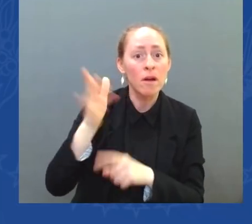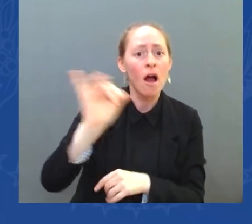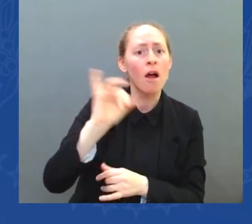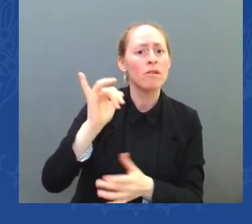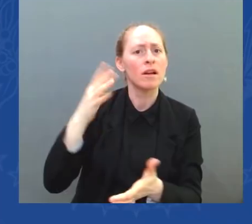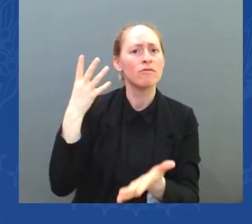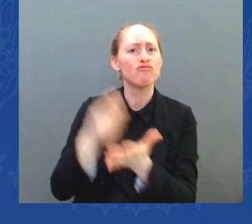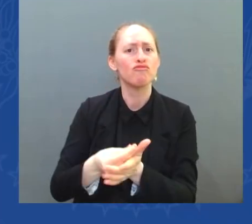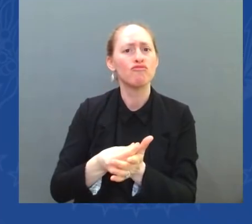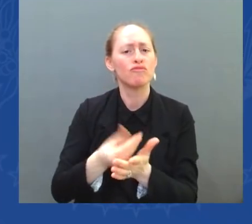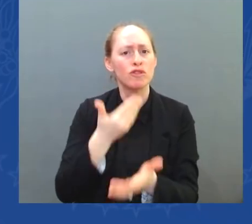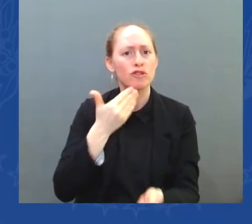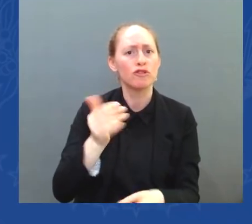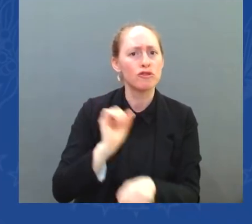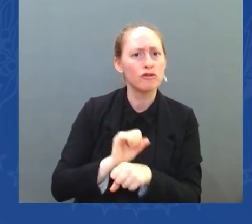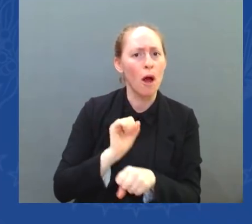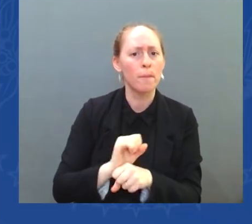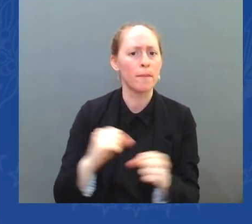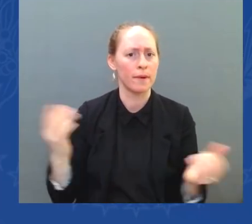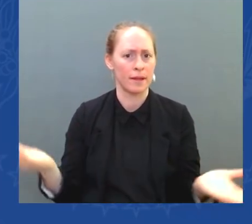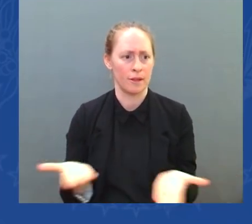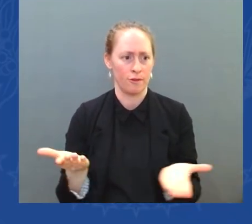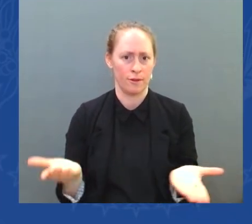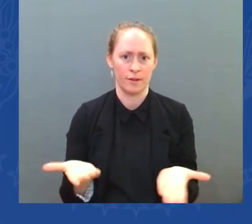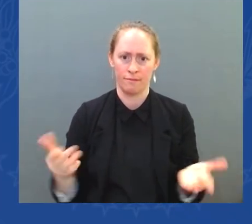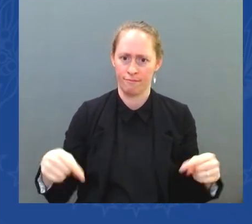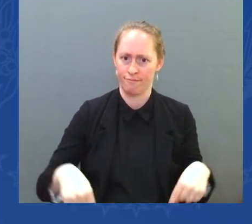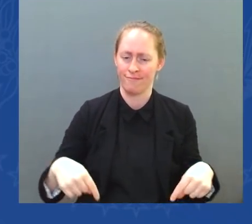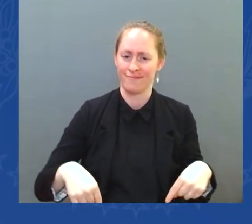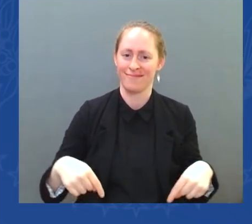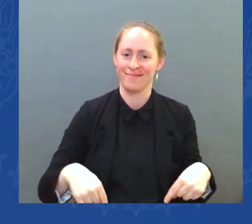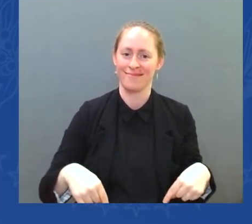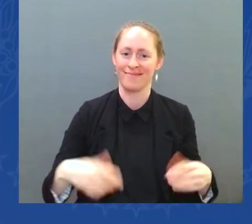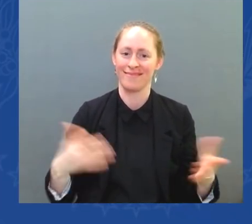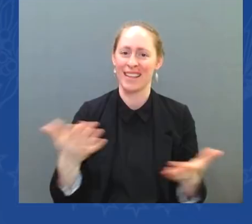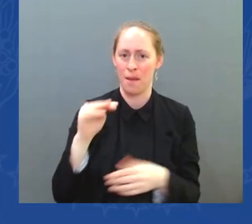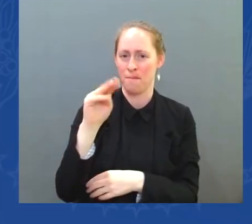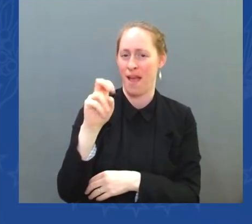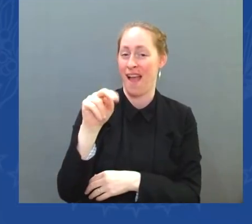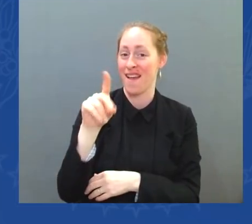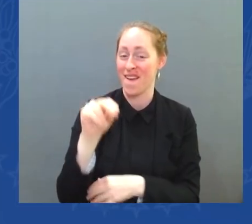And so I'm so immensely grateful for the president's work in upholding the renewable fuel standard